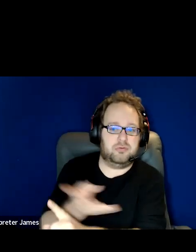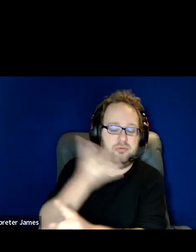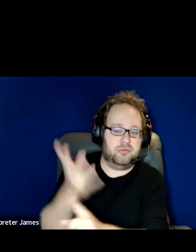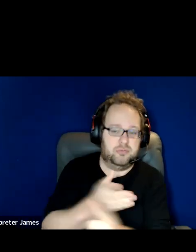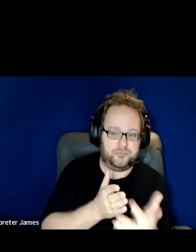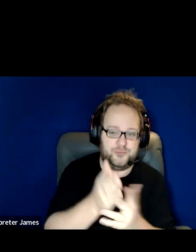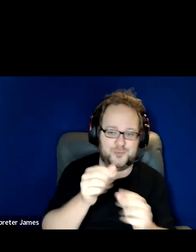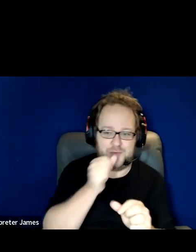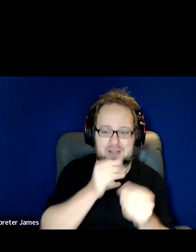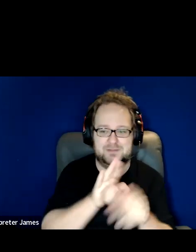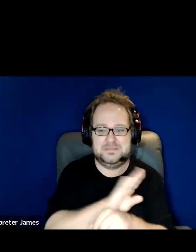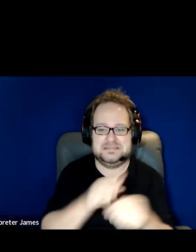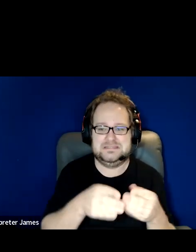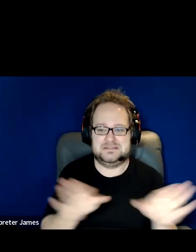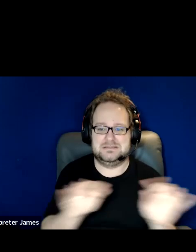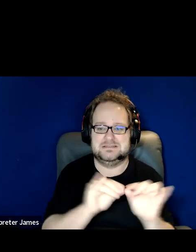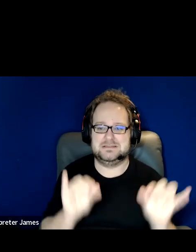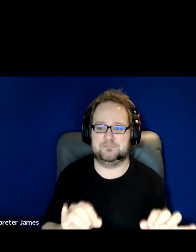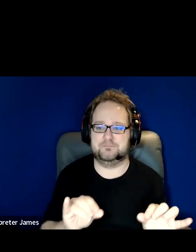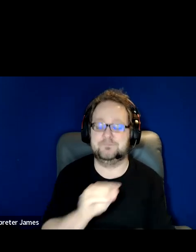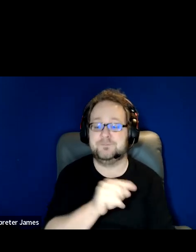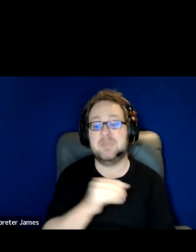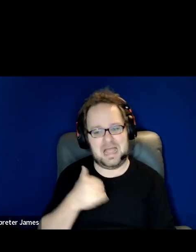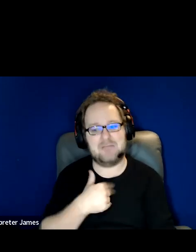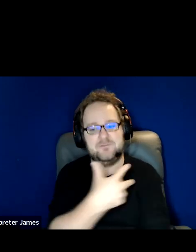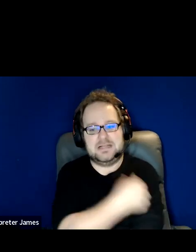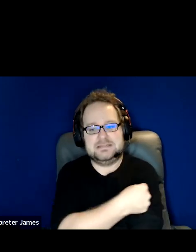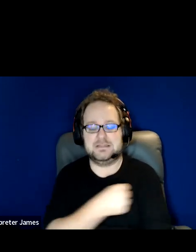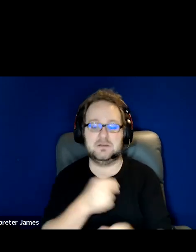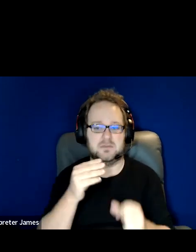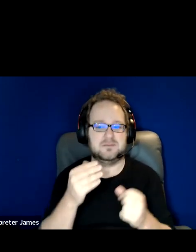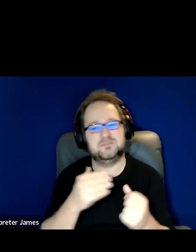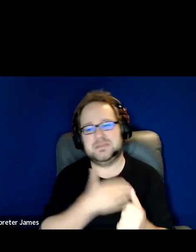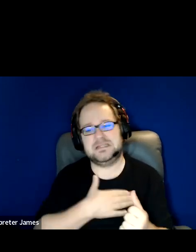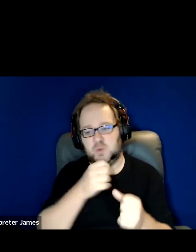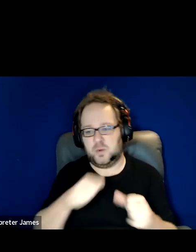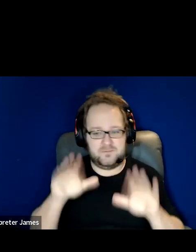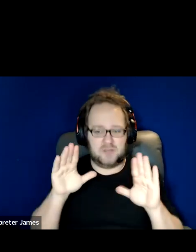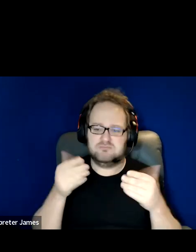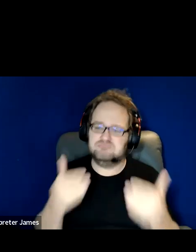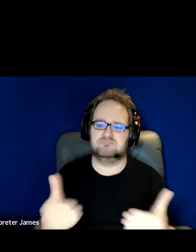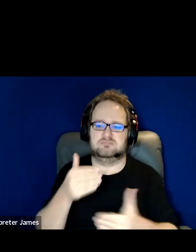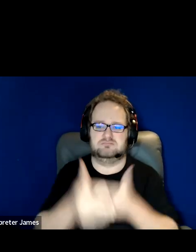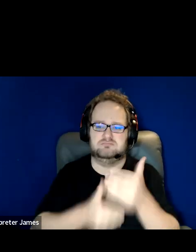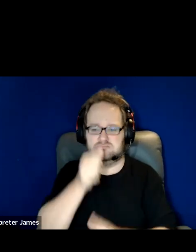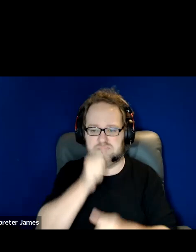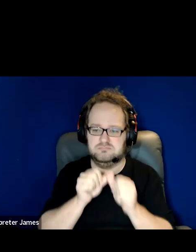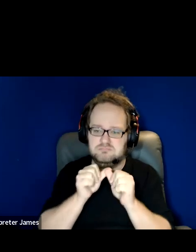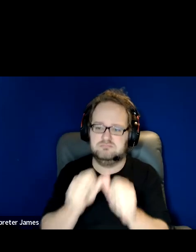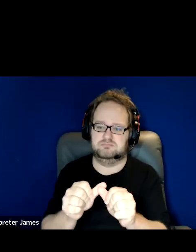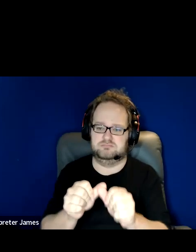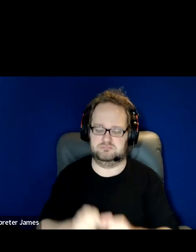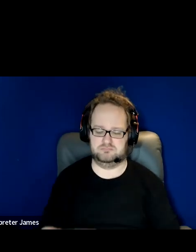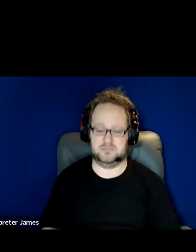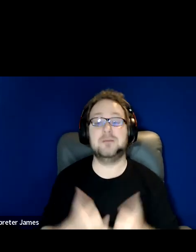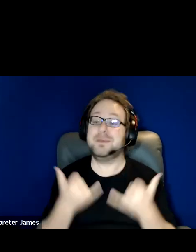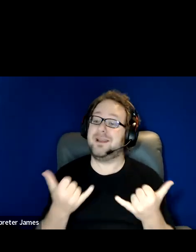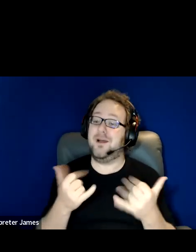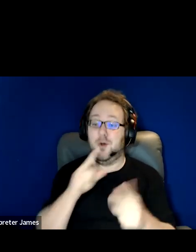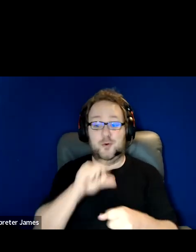There is a vaccine out there with your name on.